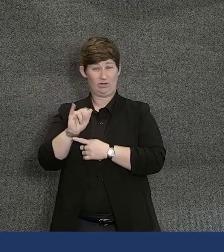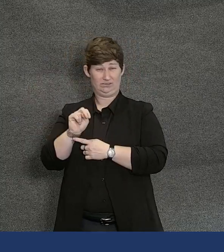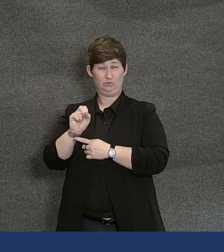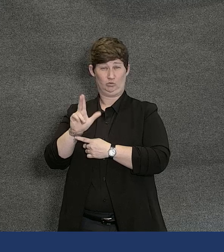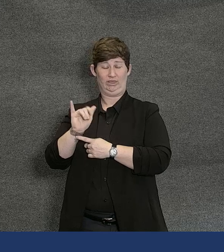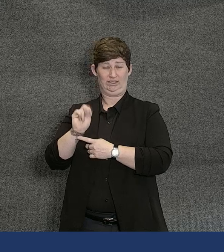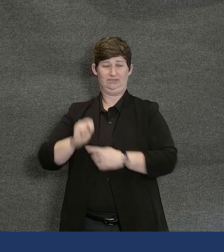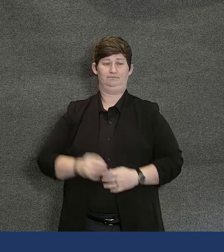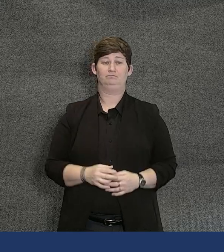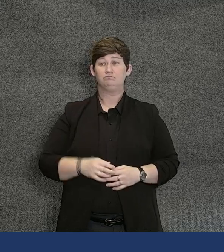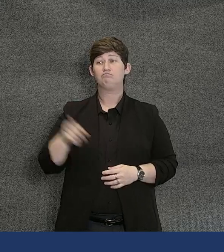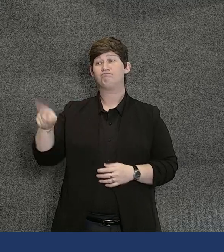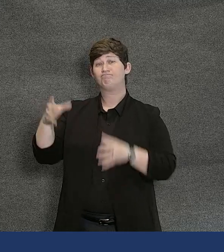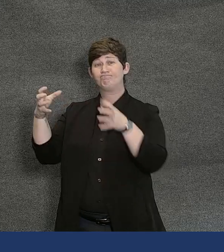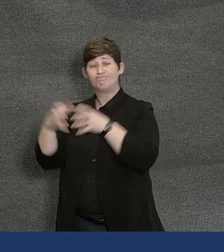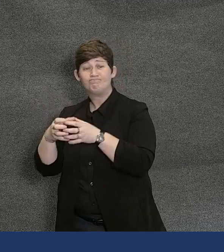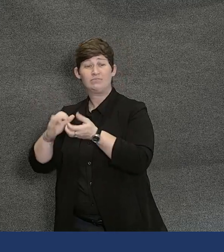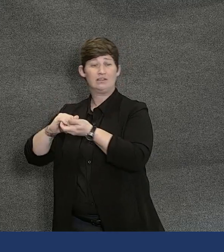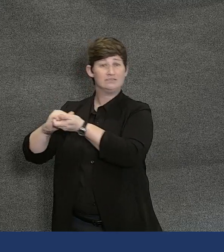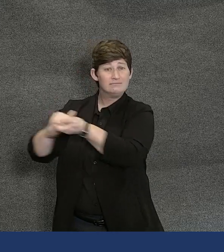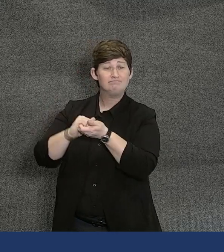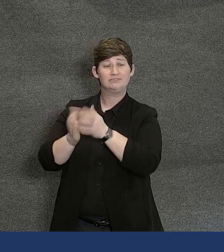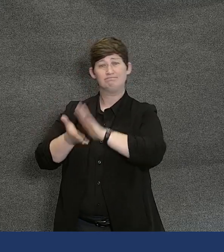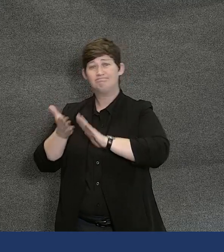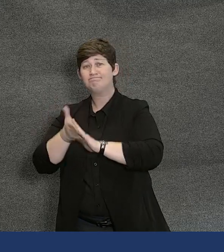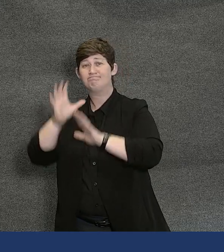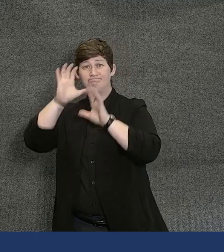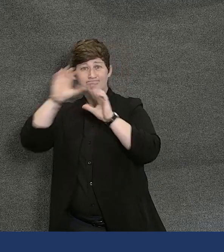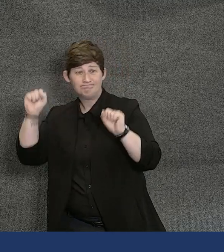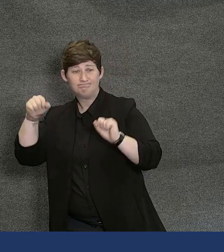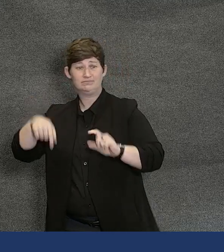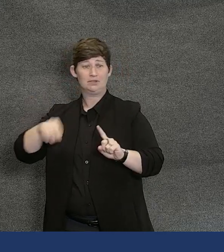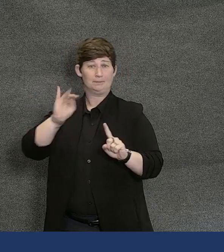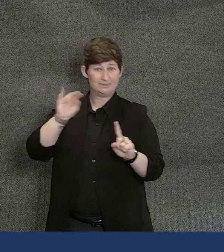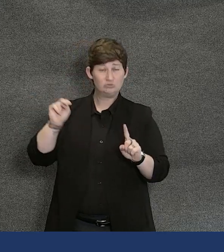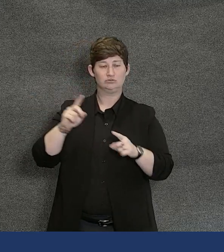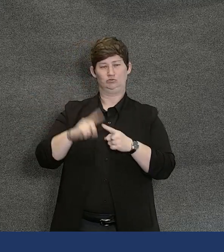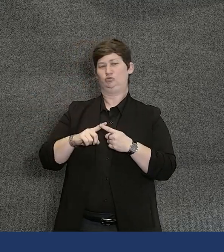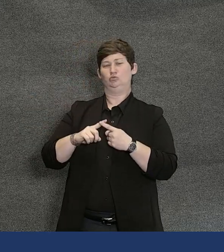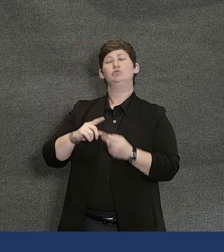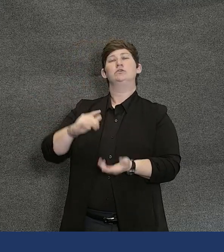to explore ways to reduce healthcare costs for individuals with diabetes.